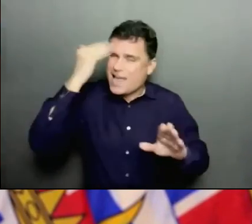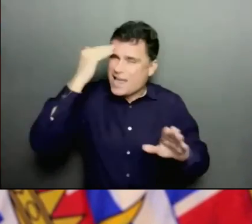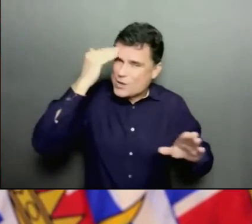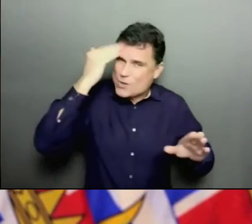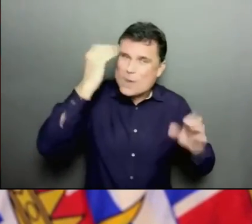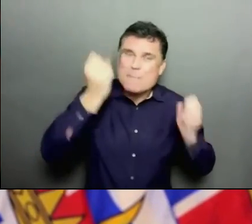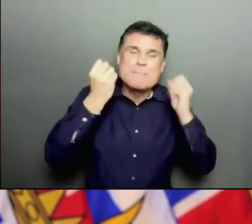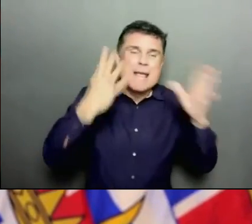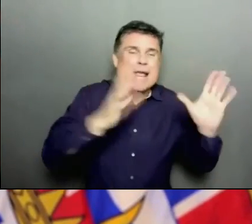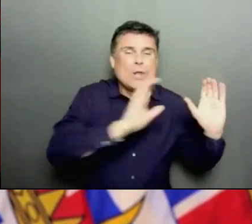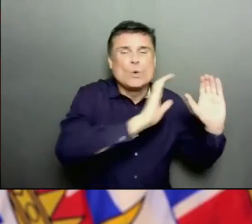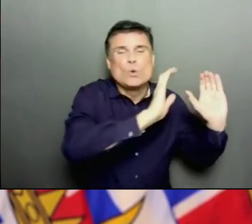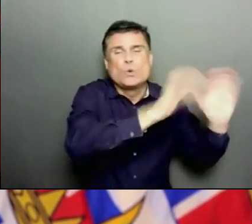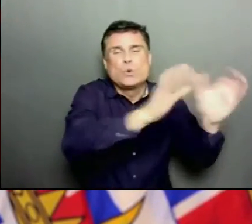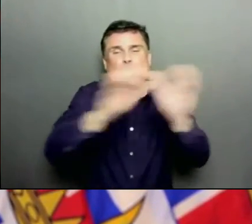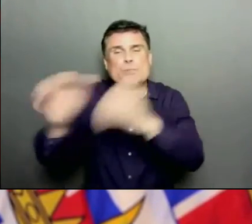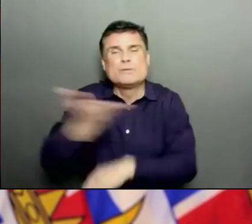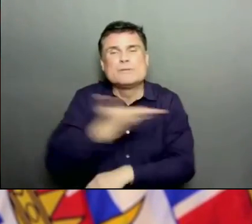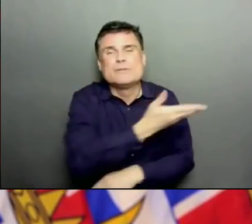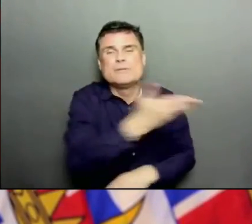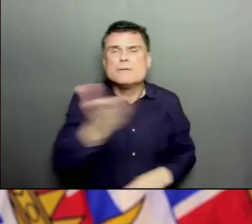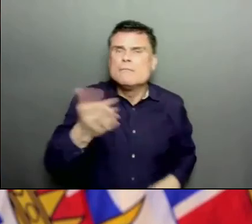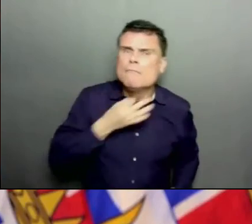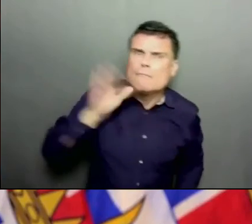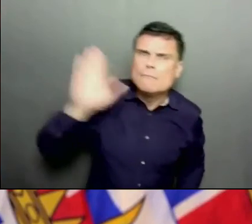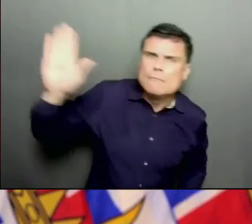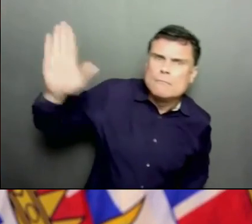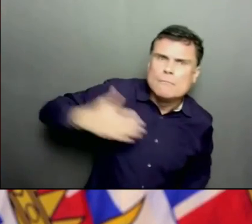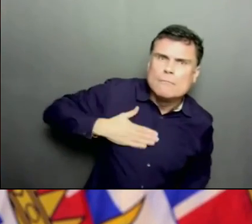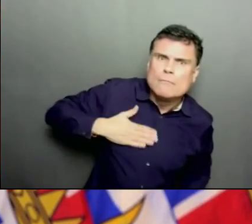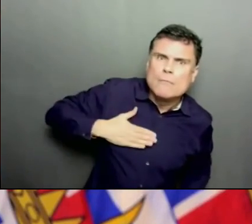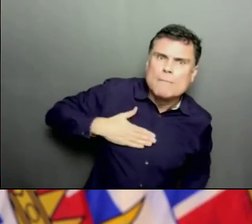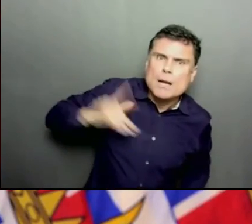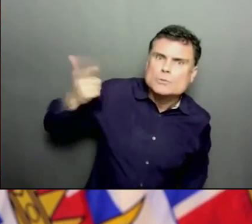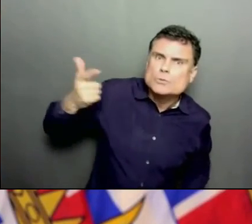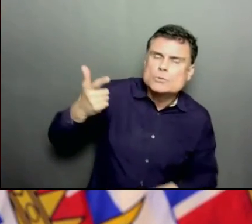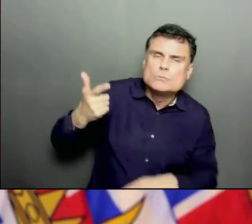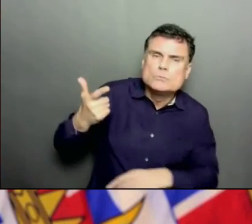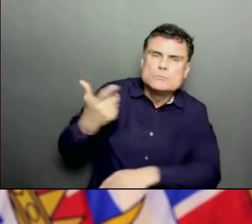now. What I will tell you is we will know more about